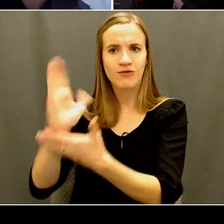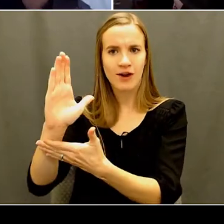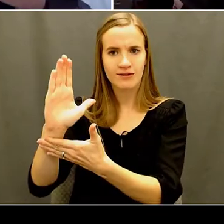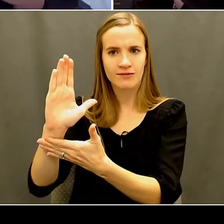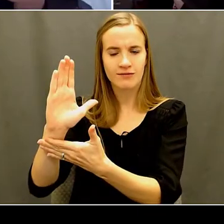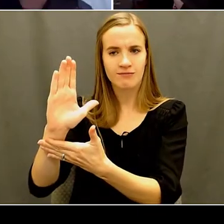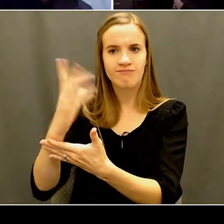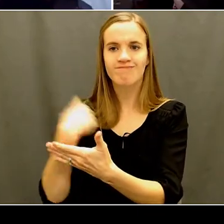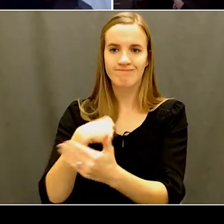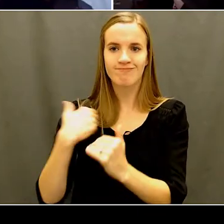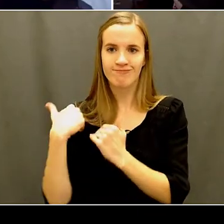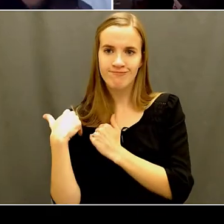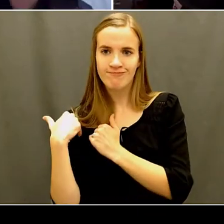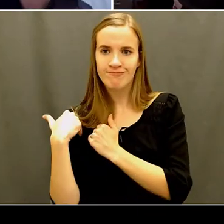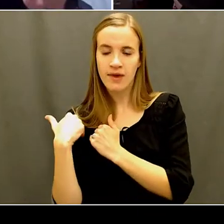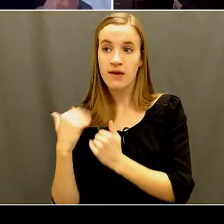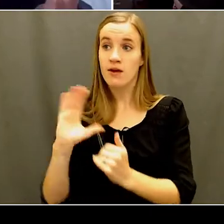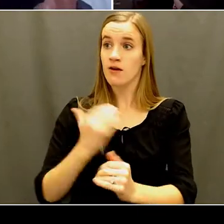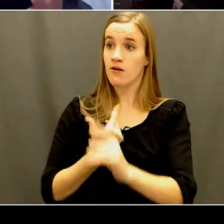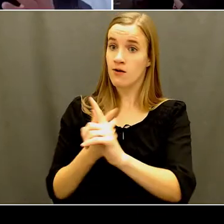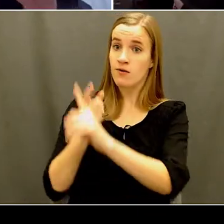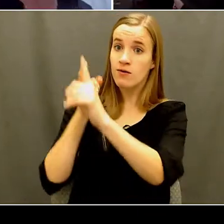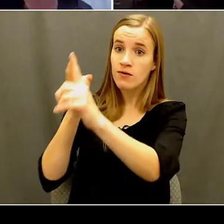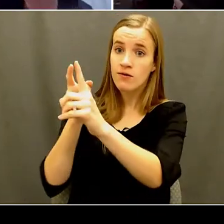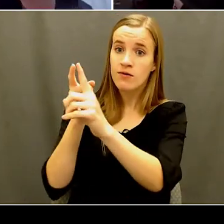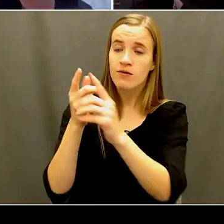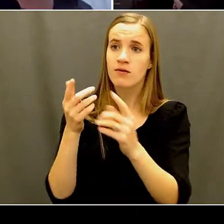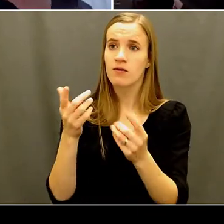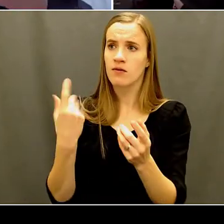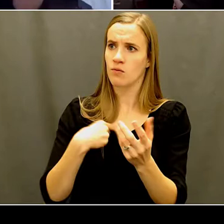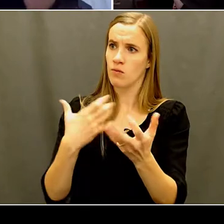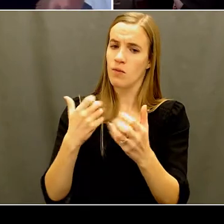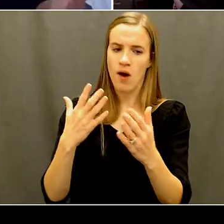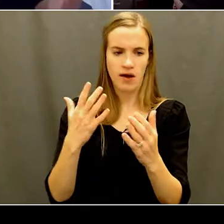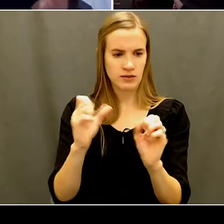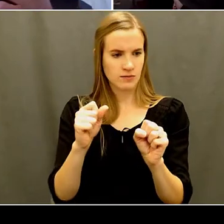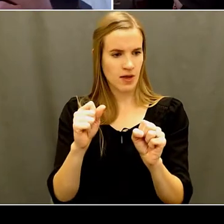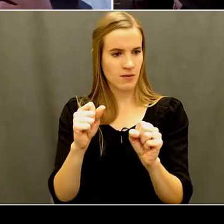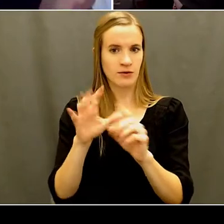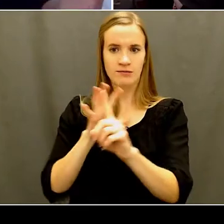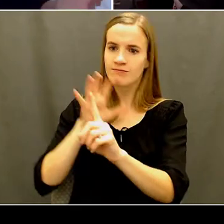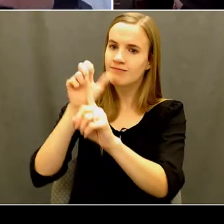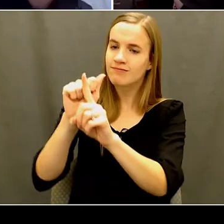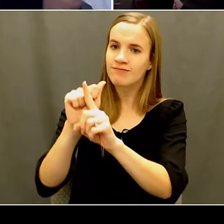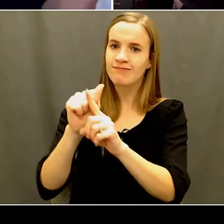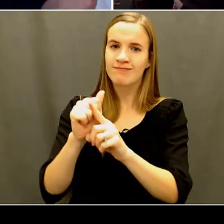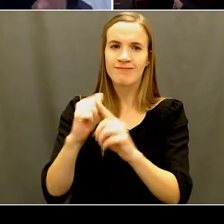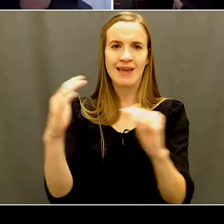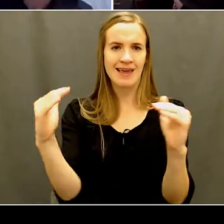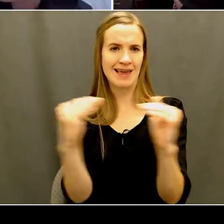we can achieve equal opportunity, full inclusion, community integration, all of